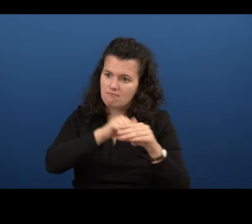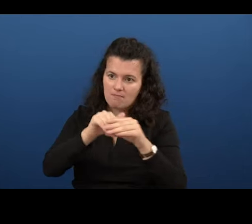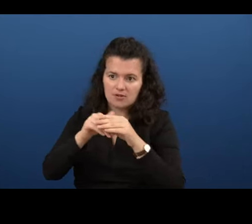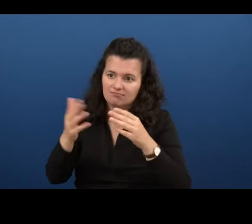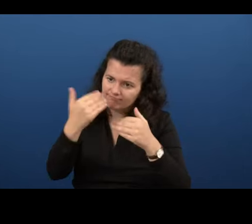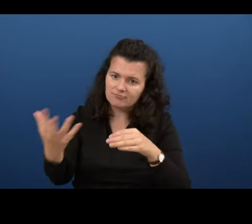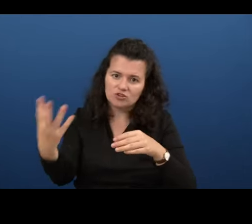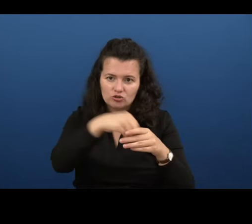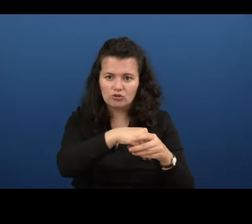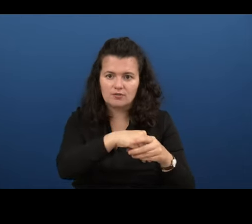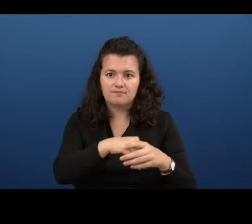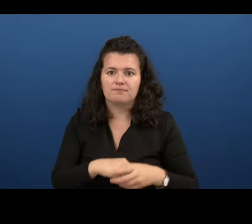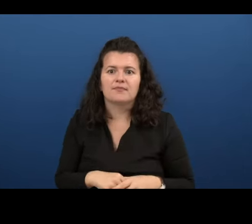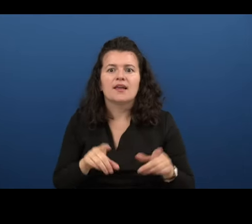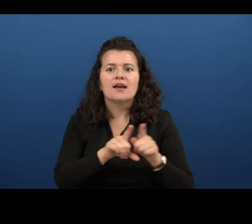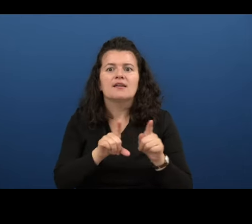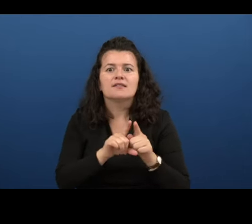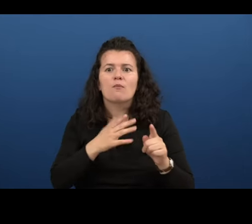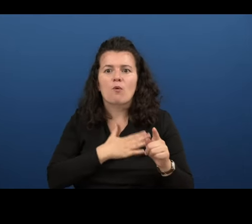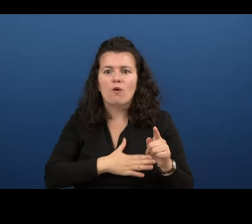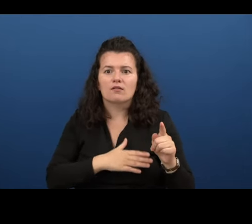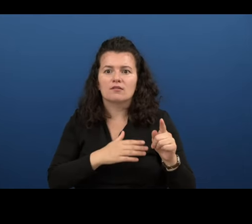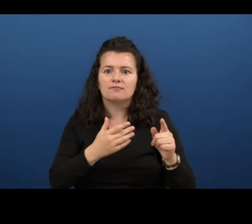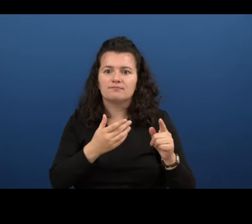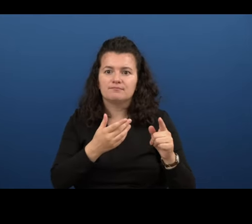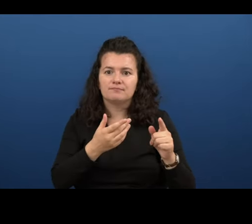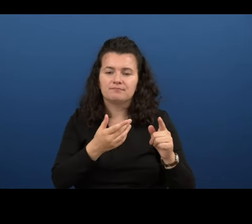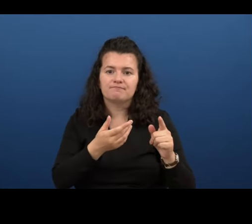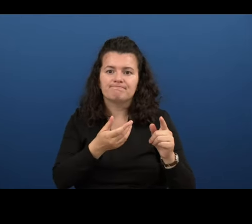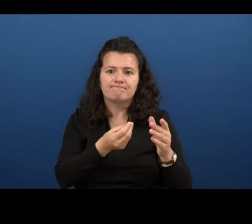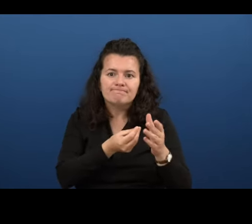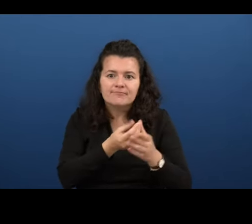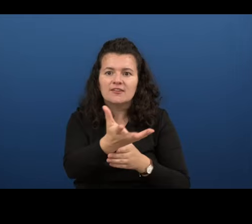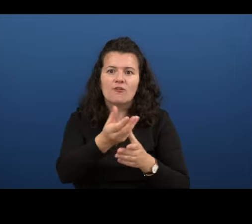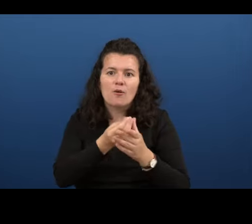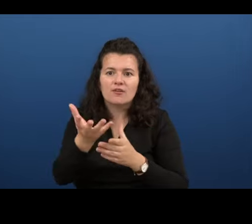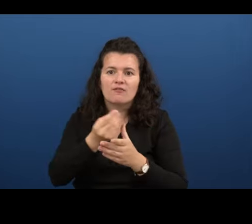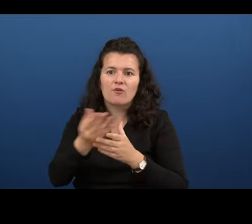story in an impactful manner. 12:04:06 The story around the why of inclusion.